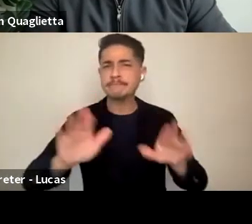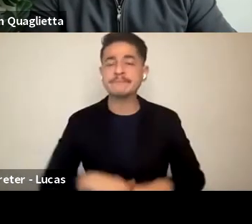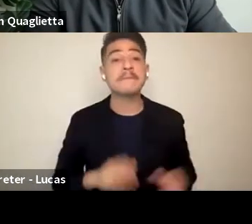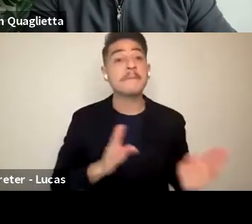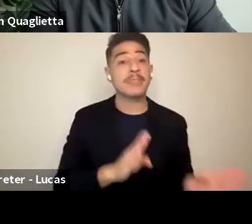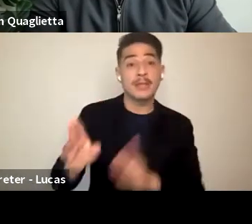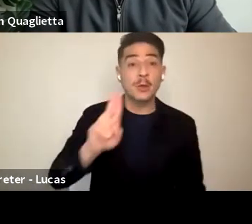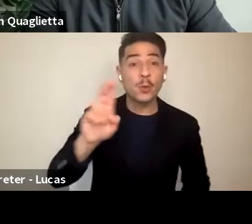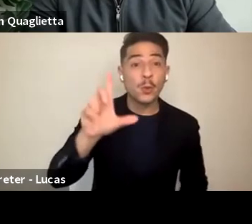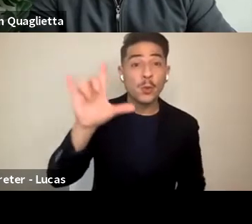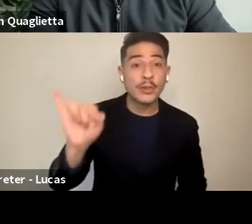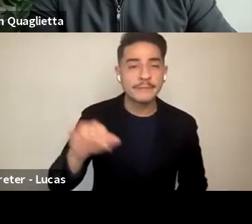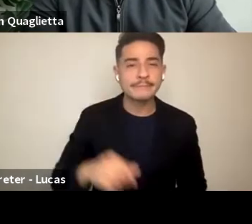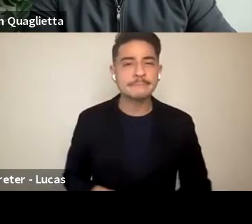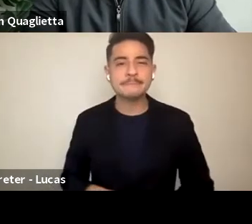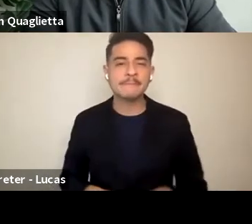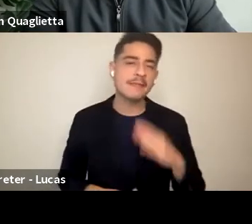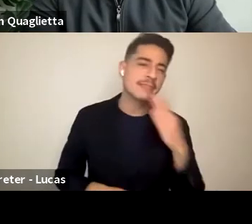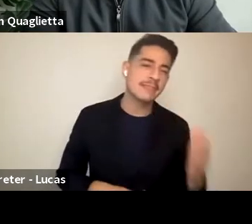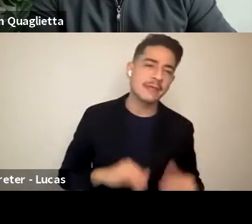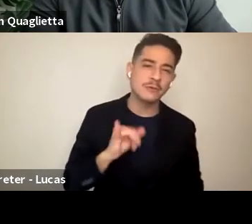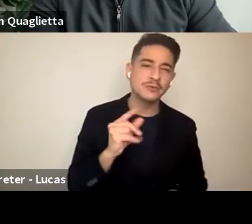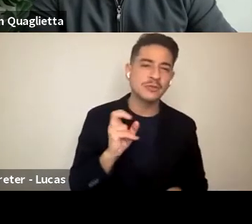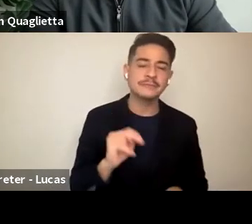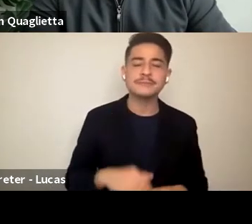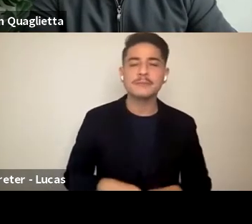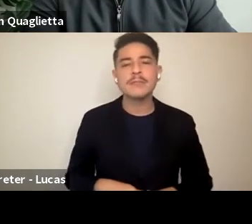So I would say if you first or if you go the agency route,